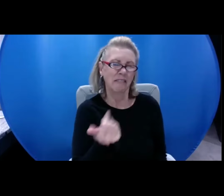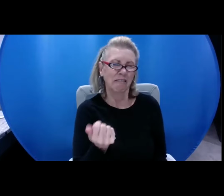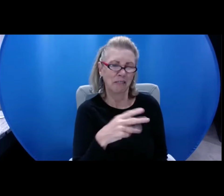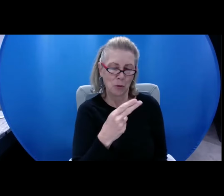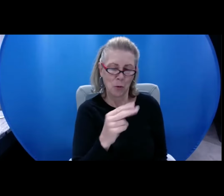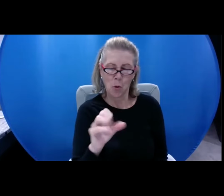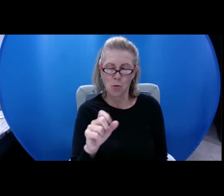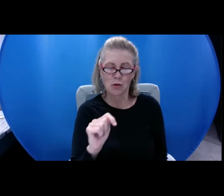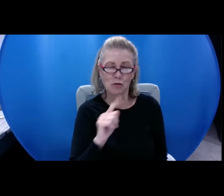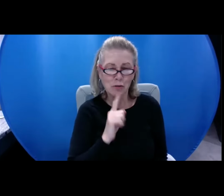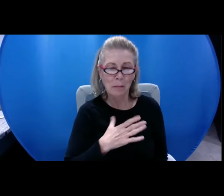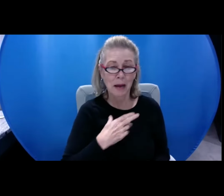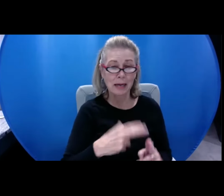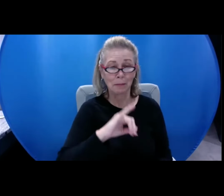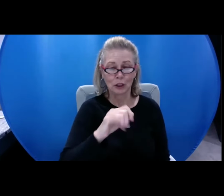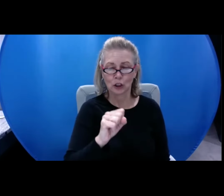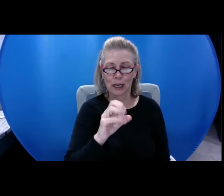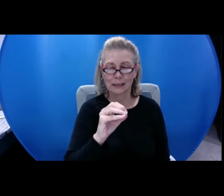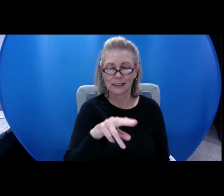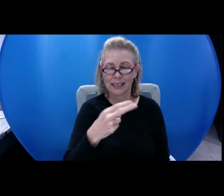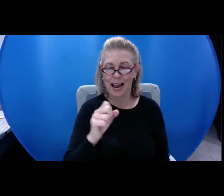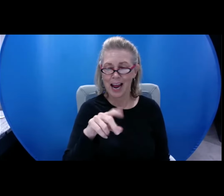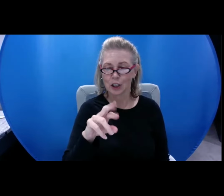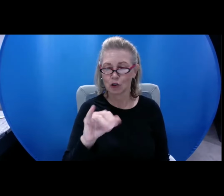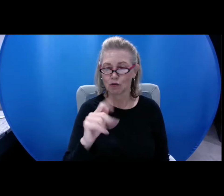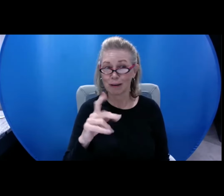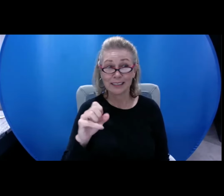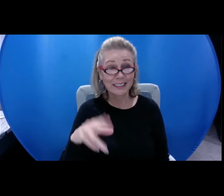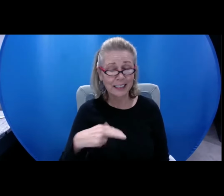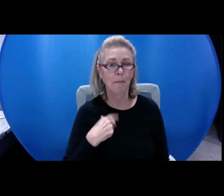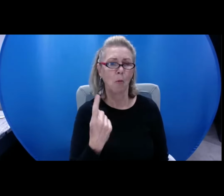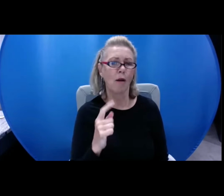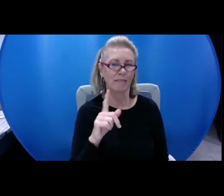My name is JKason Hendrickson, one of the TLH Mellon Fellows and at this moment I want to